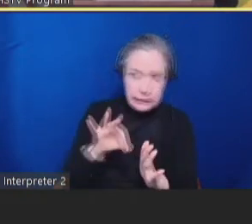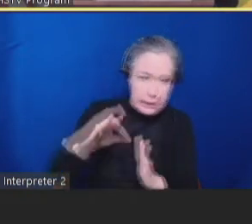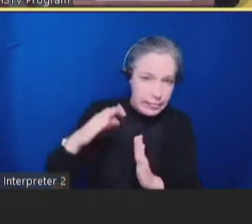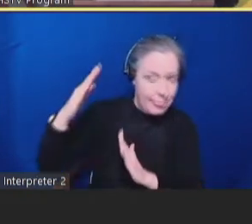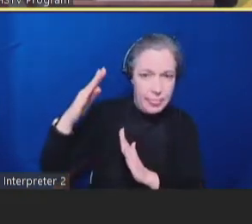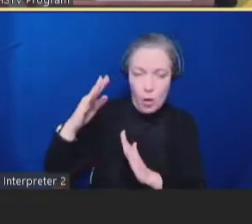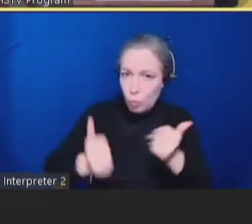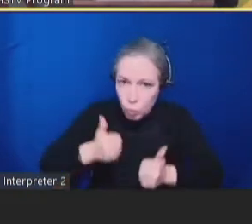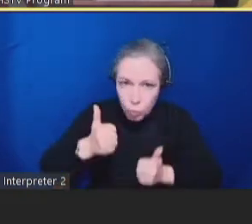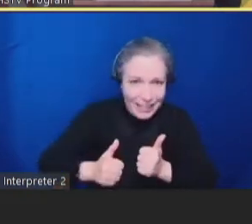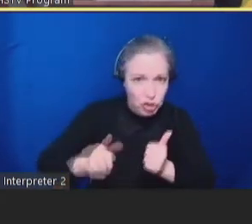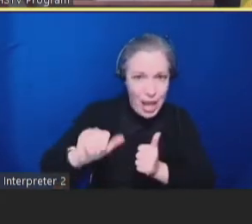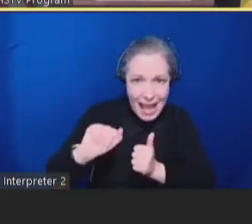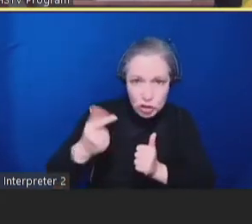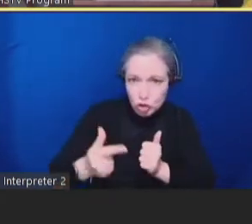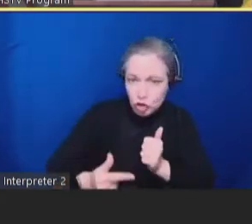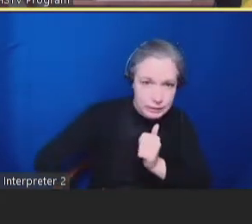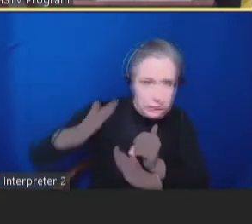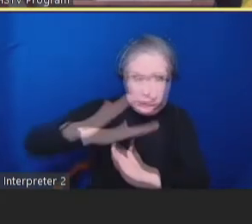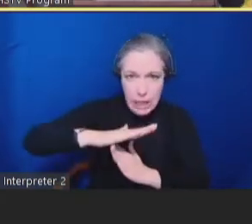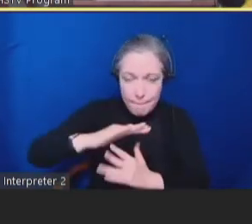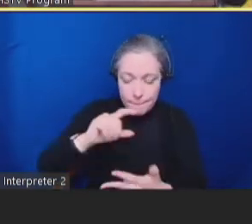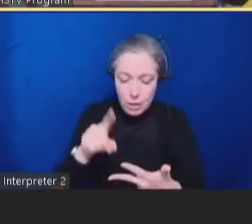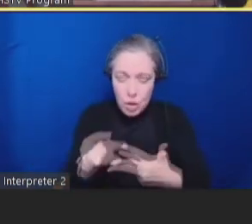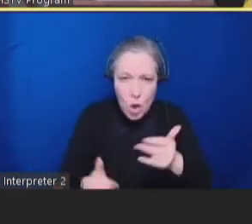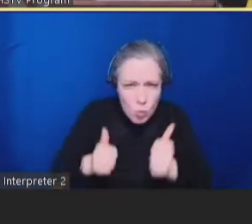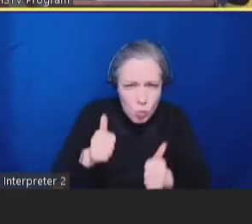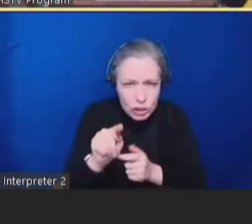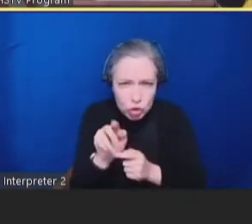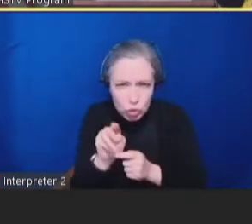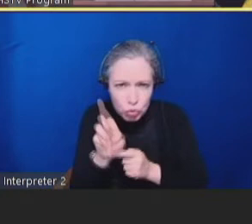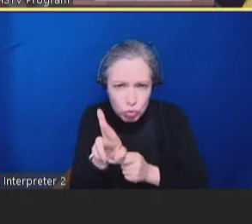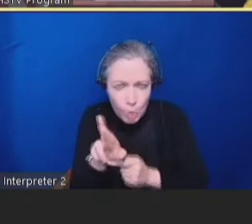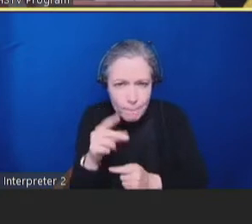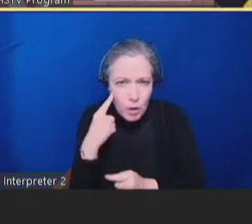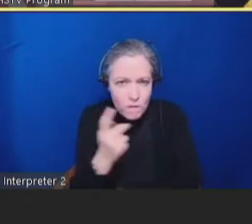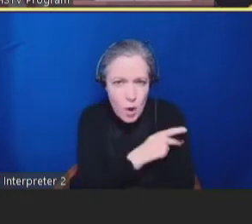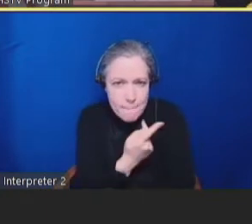selecting the optimal tumors and patients that will be suitable for such a vaccine,